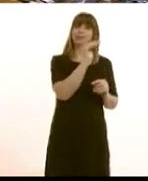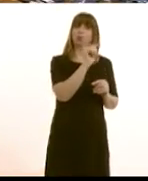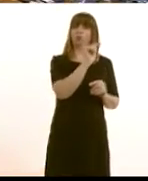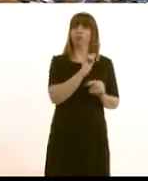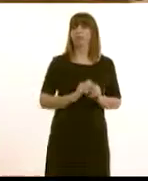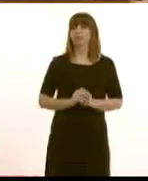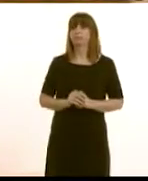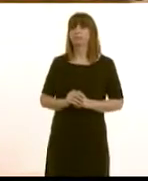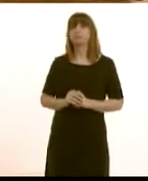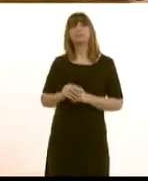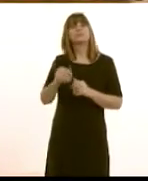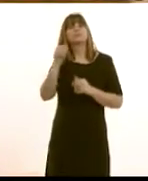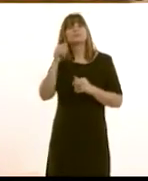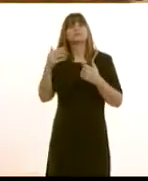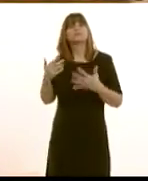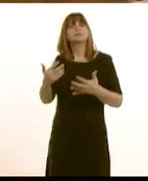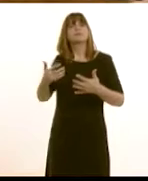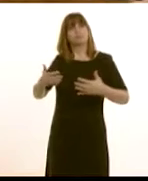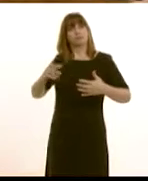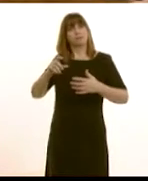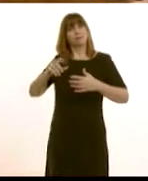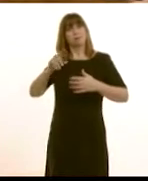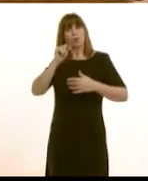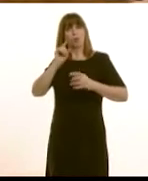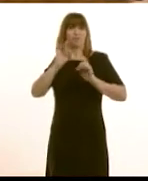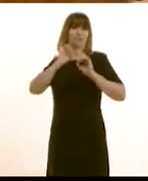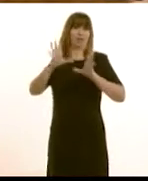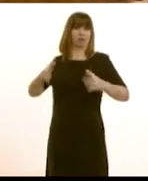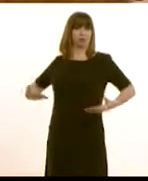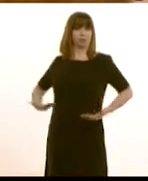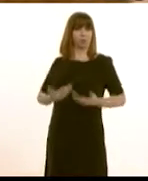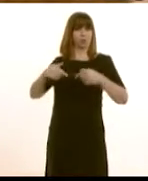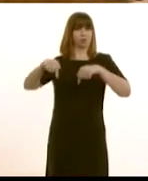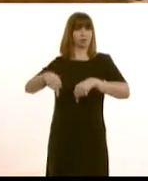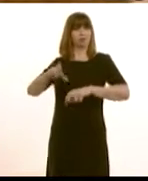of Roald Dahlís birth here in Cardiff is a fantastic opportunity for us to bring tourists